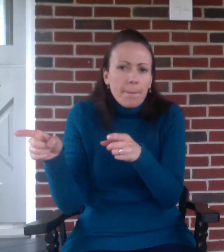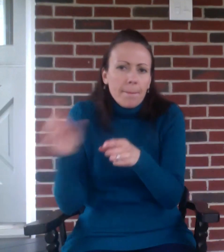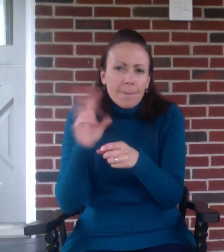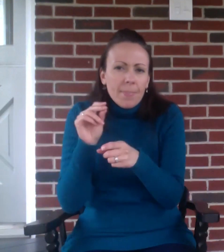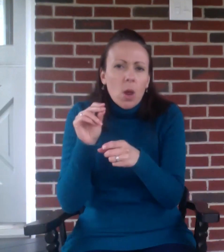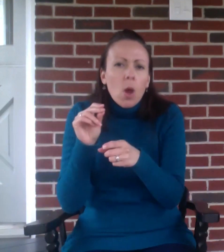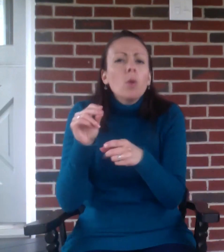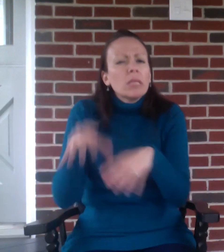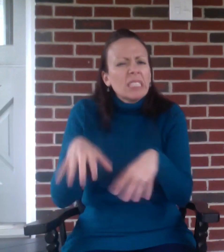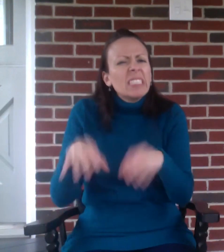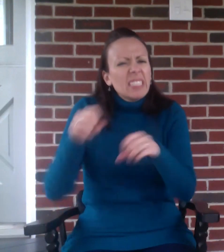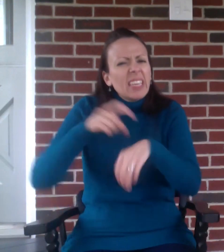appeared